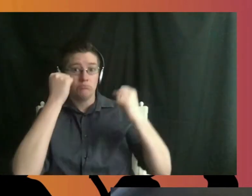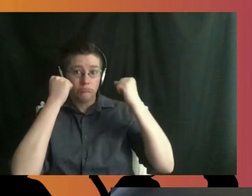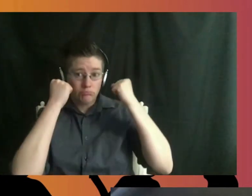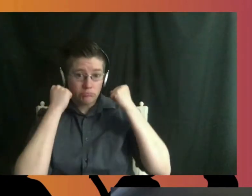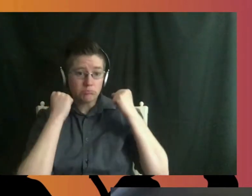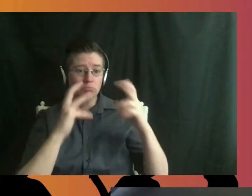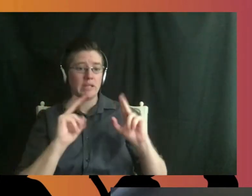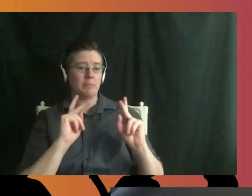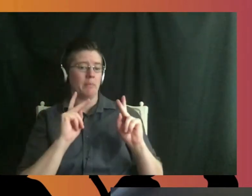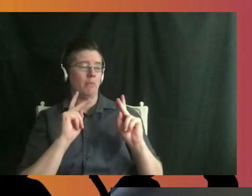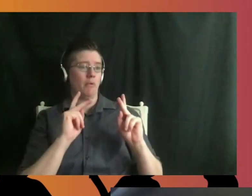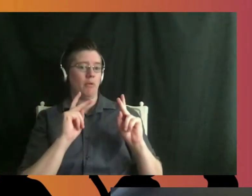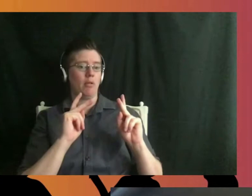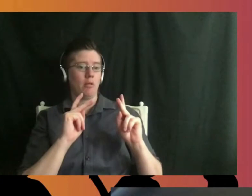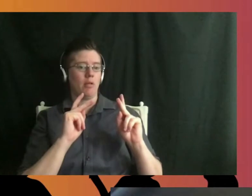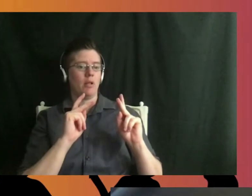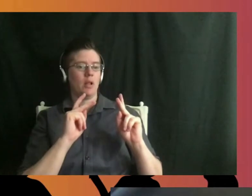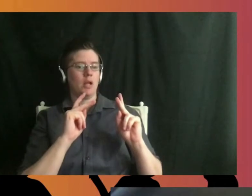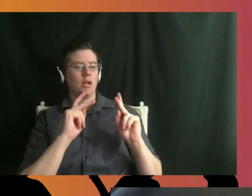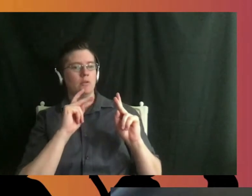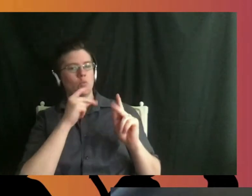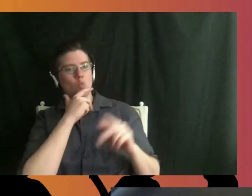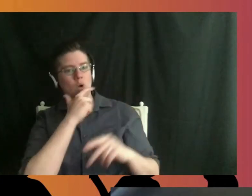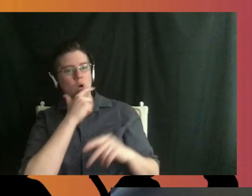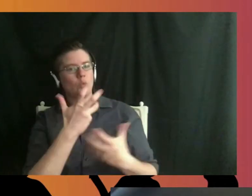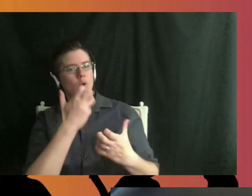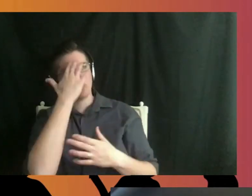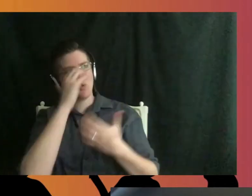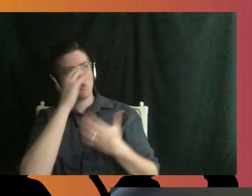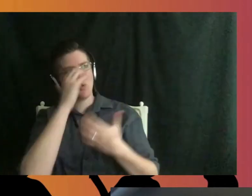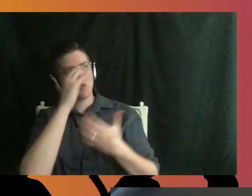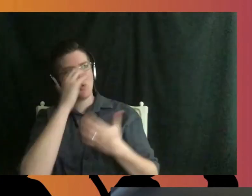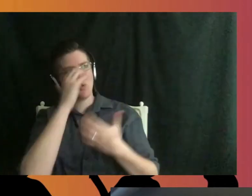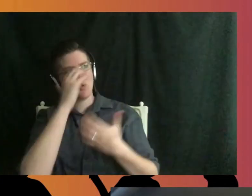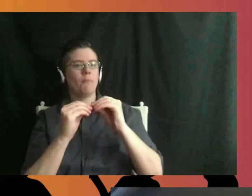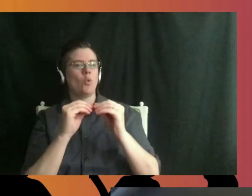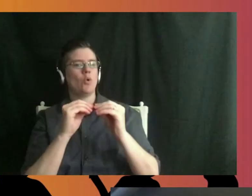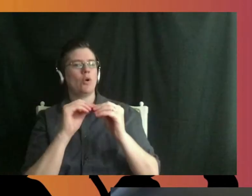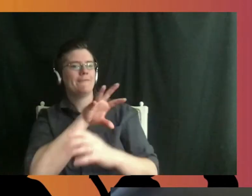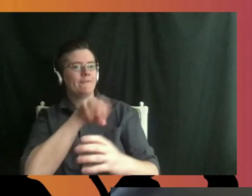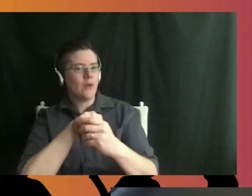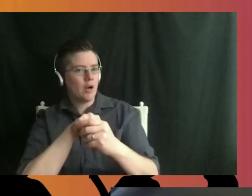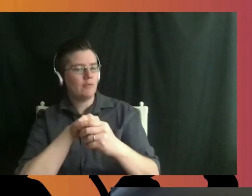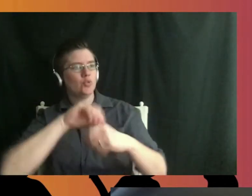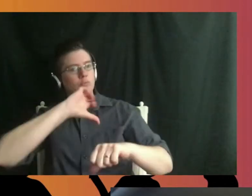my friends they want to know how to get more involved with organizing protests in marches